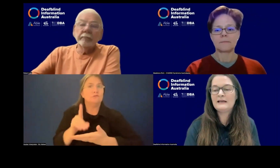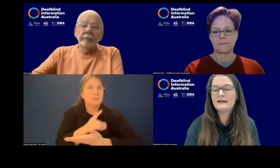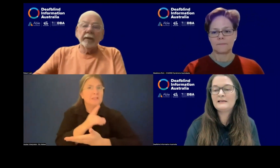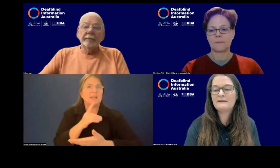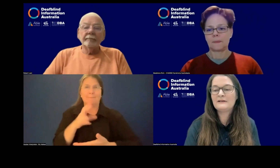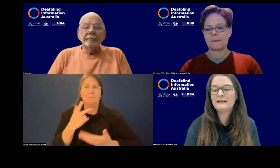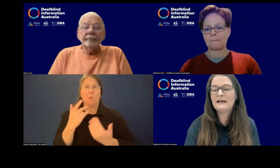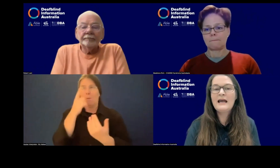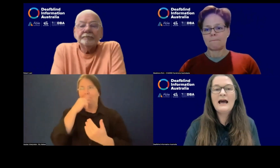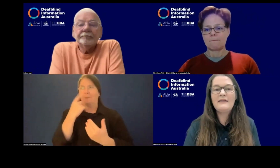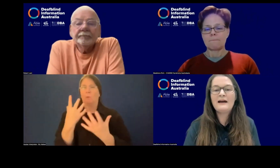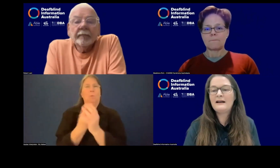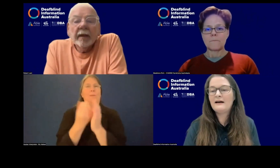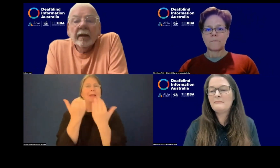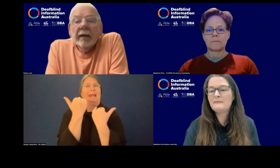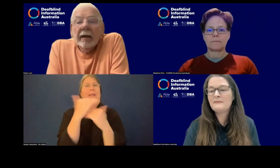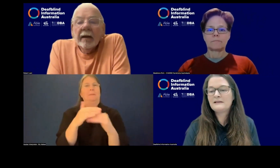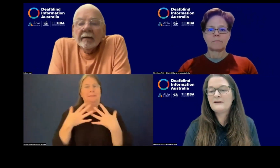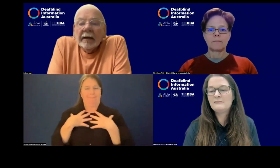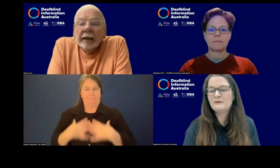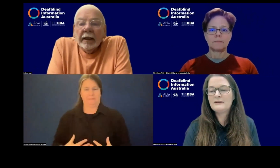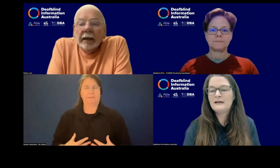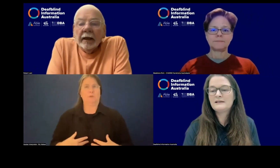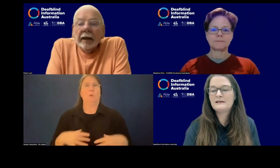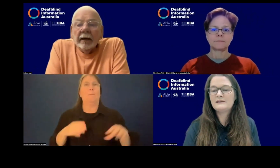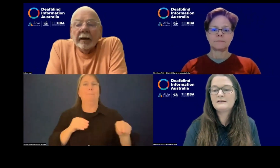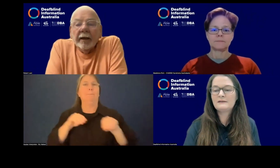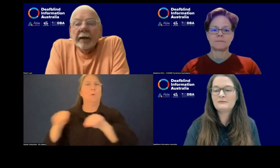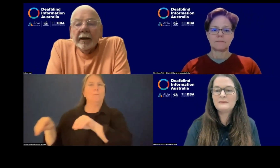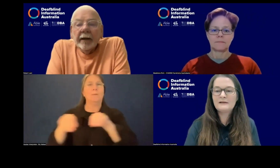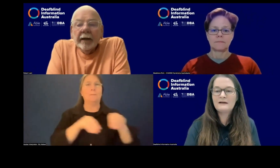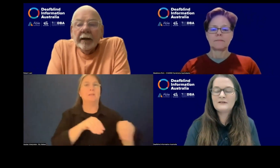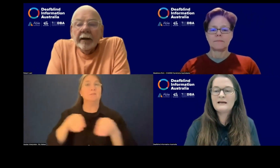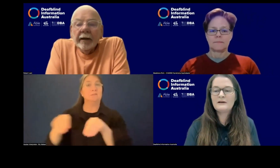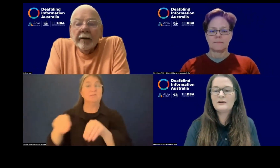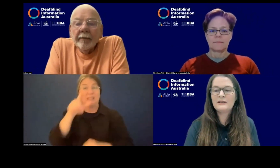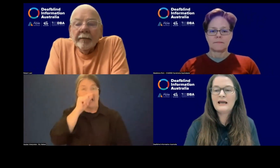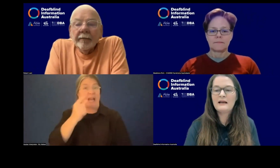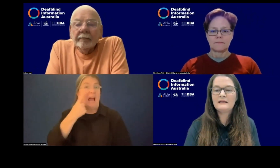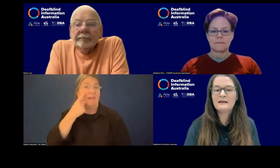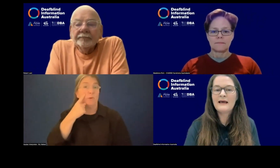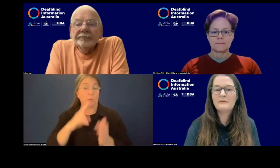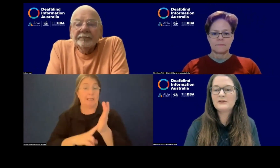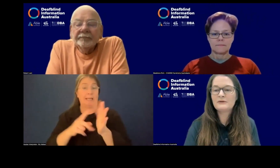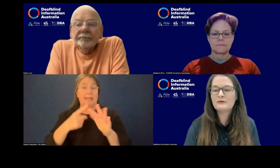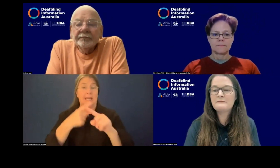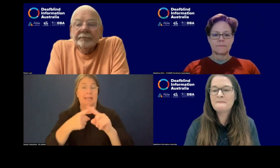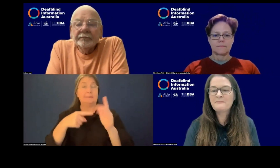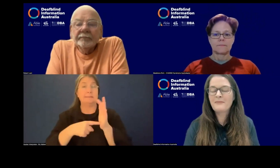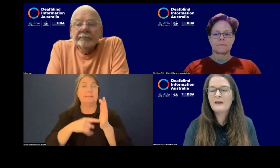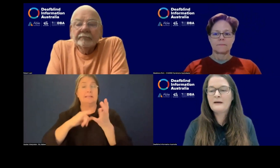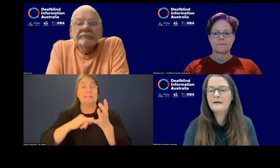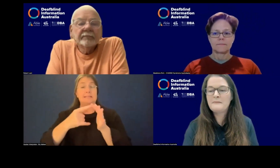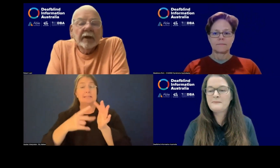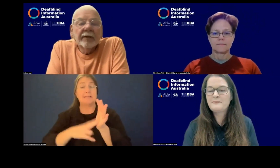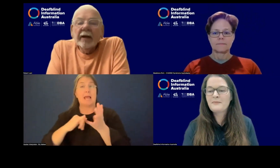And that's available on the NextSense website to download and in the app store.